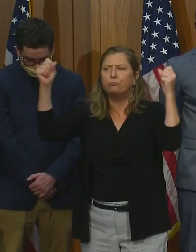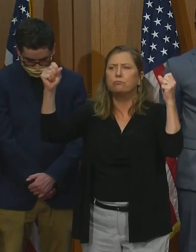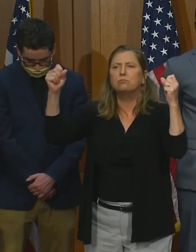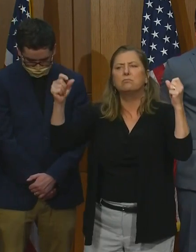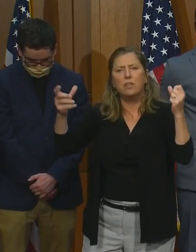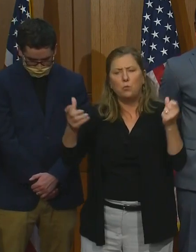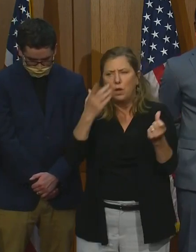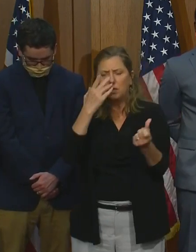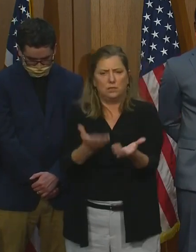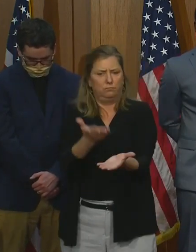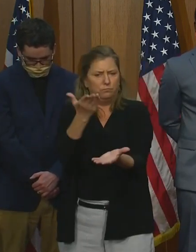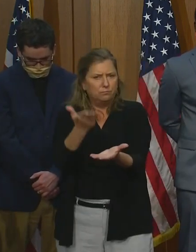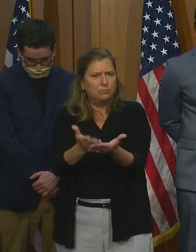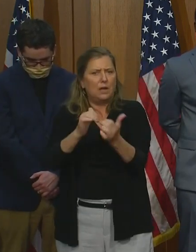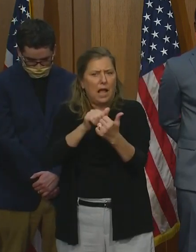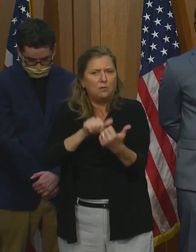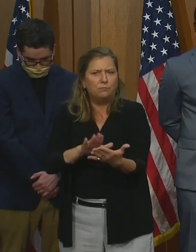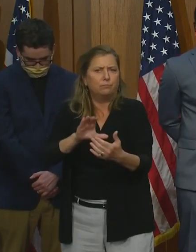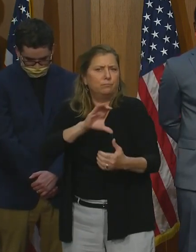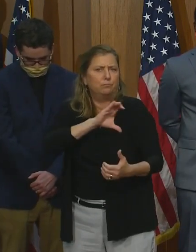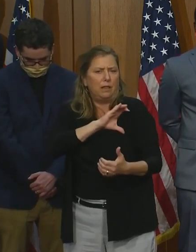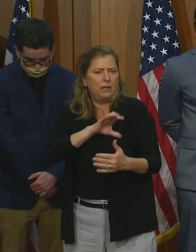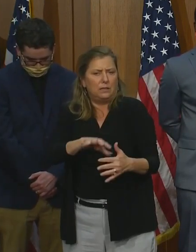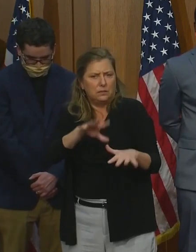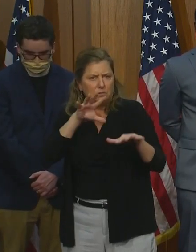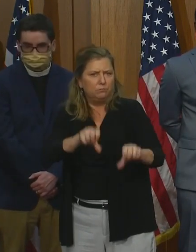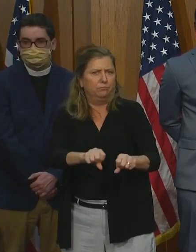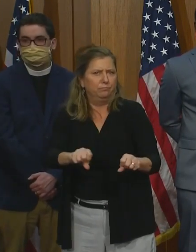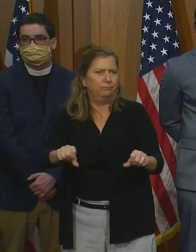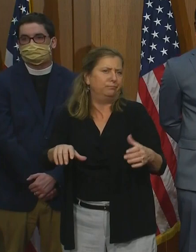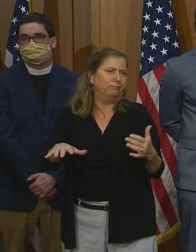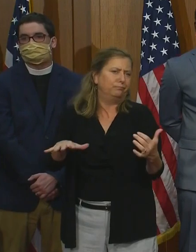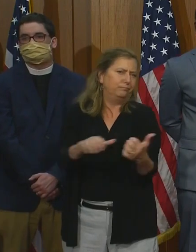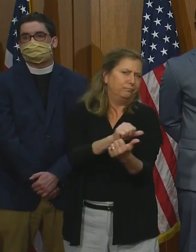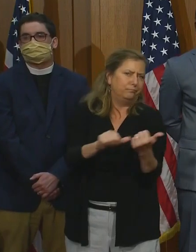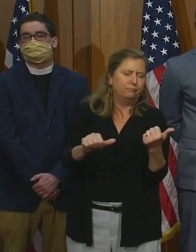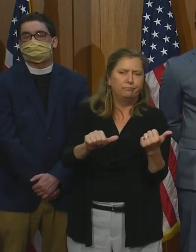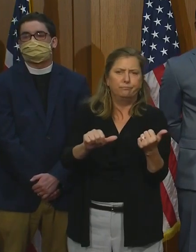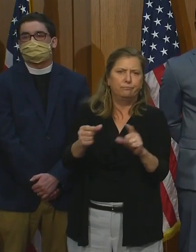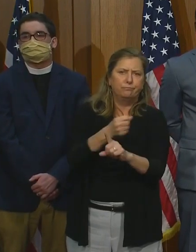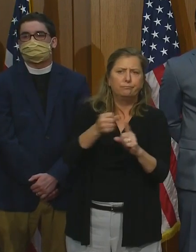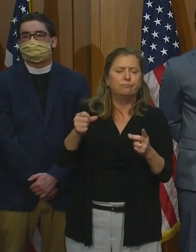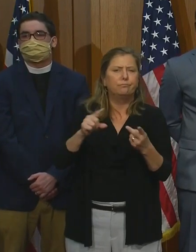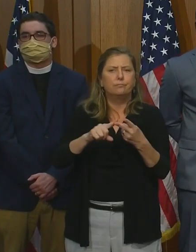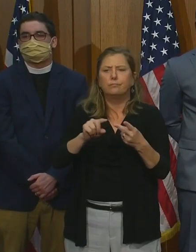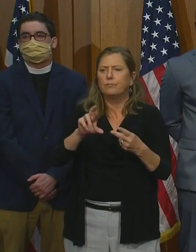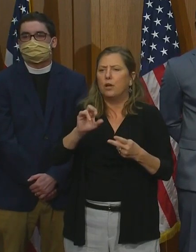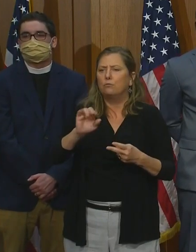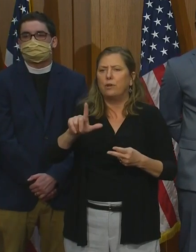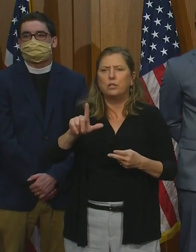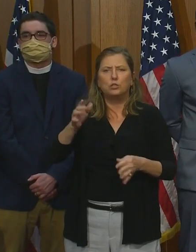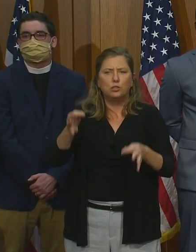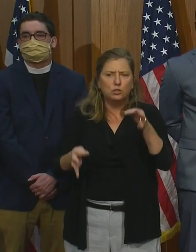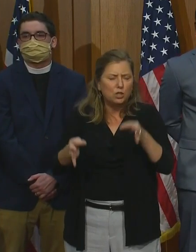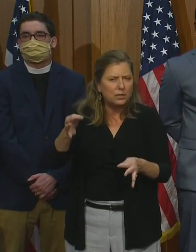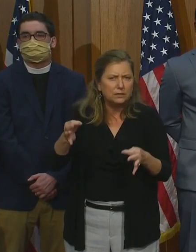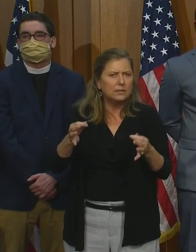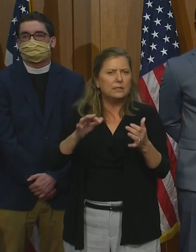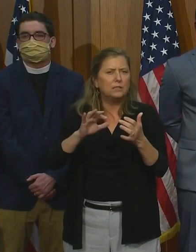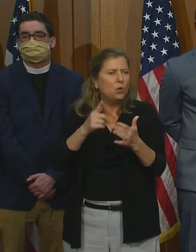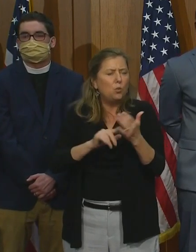STREET IS CONVICTS. THE STAFF